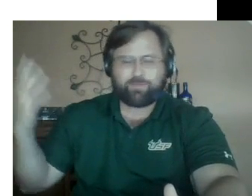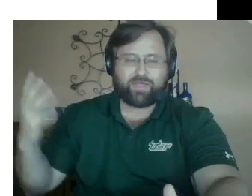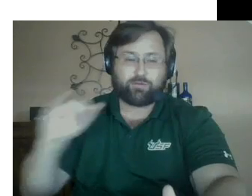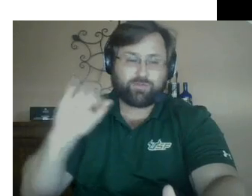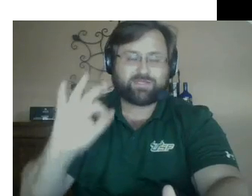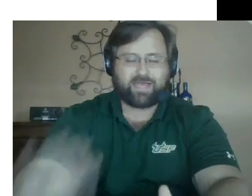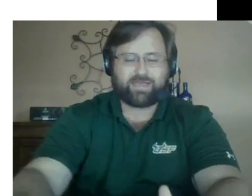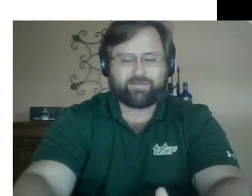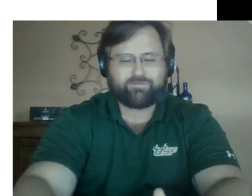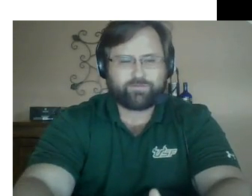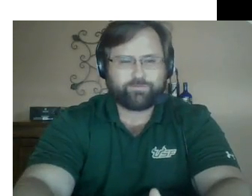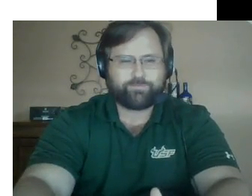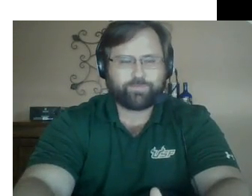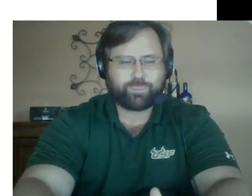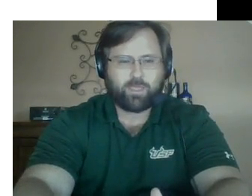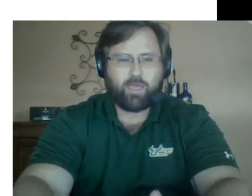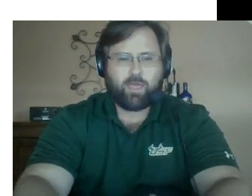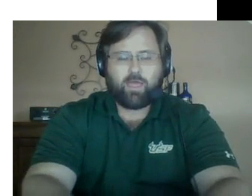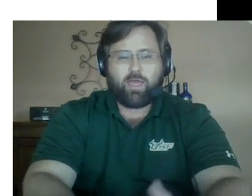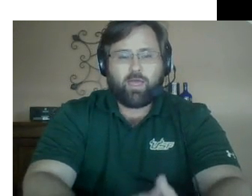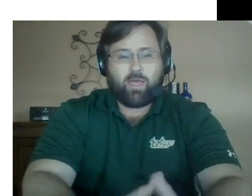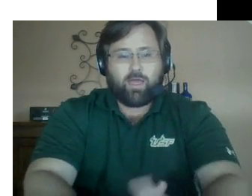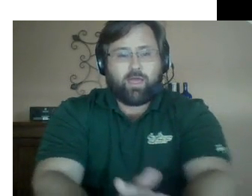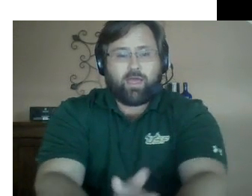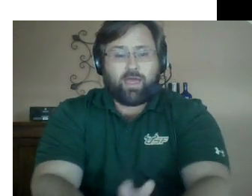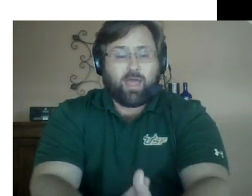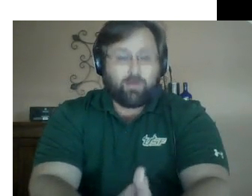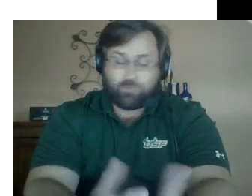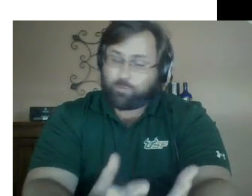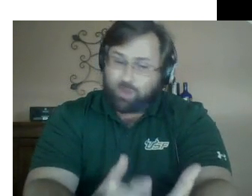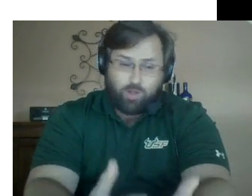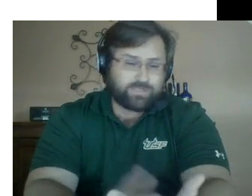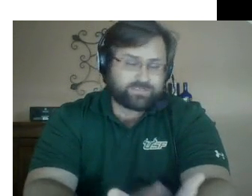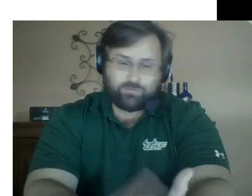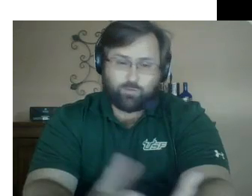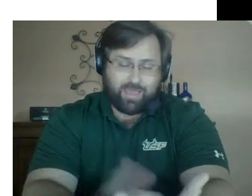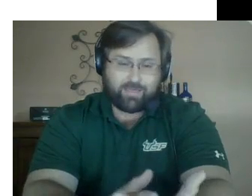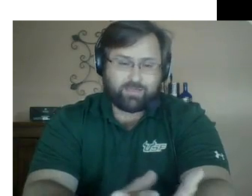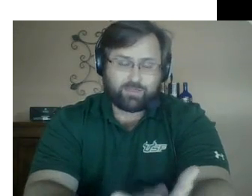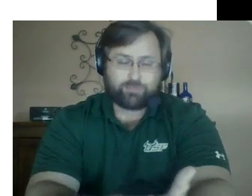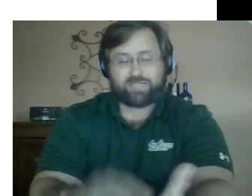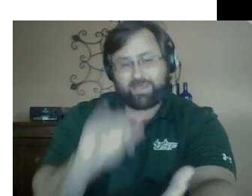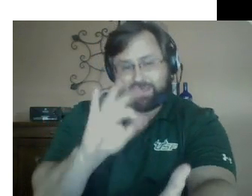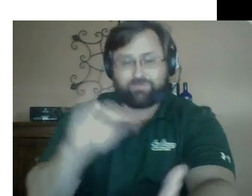hypothetical than the sign if however regardless of the way that you sign if